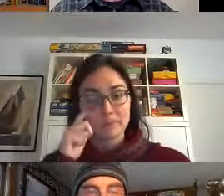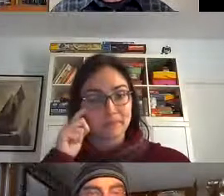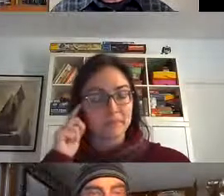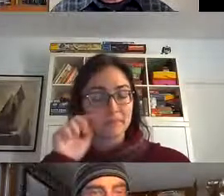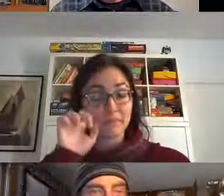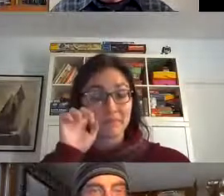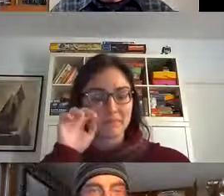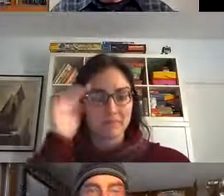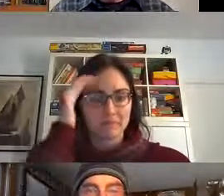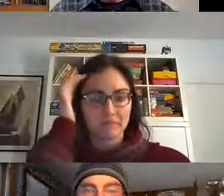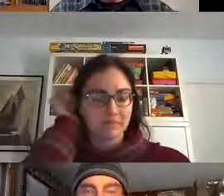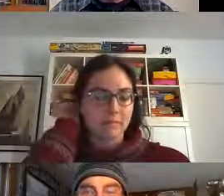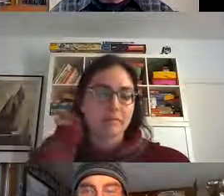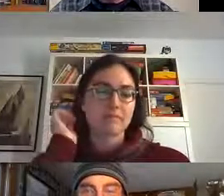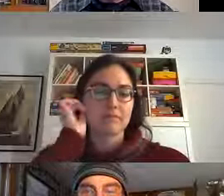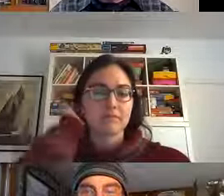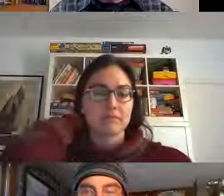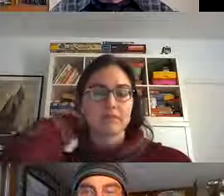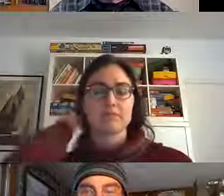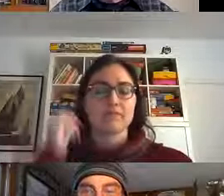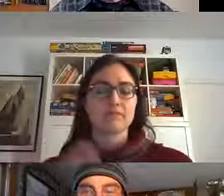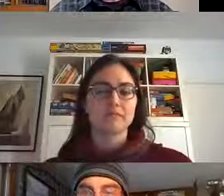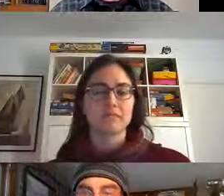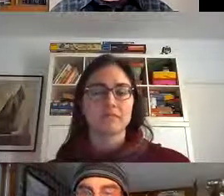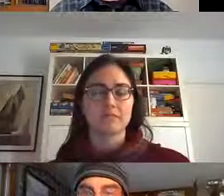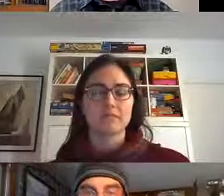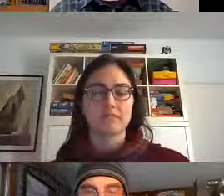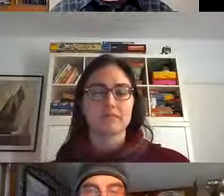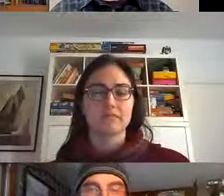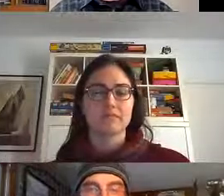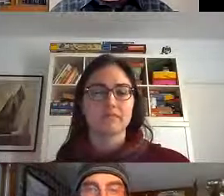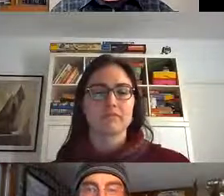often"-- I imagine like coughing and hacking and wheezing and moaning all around